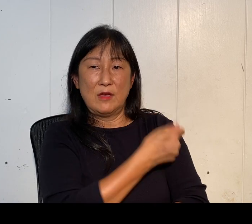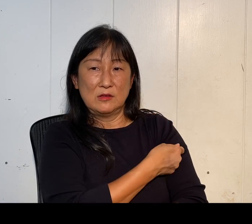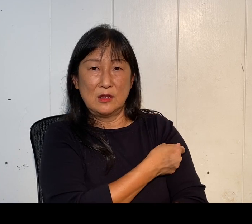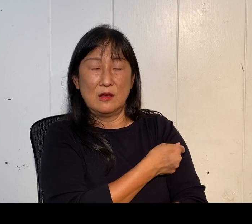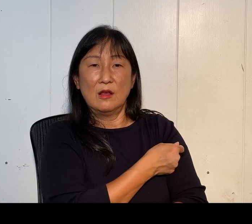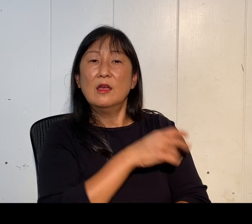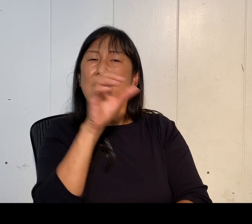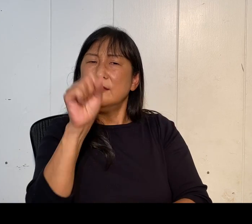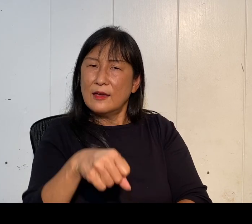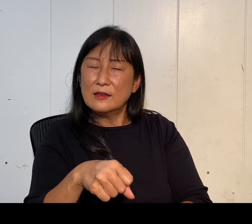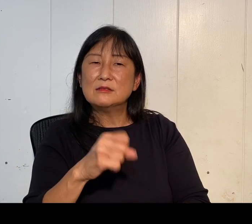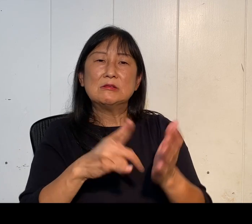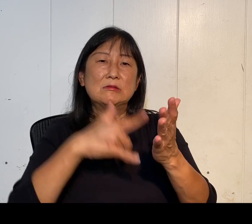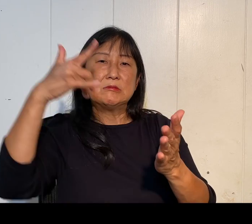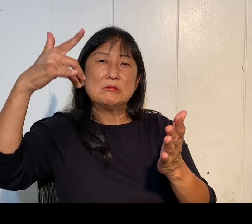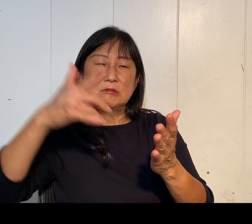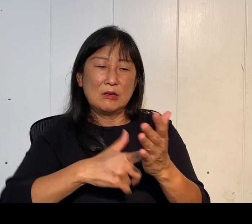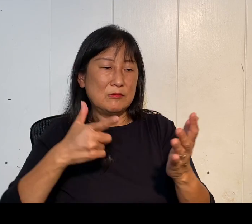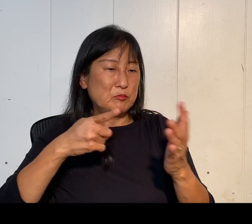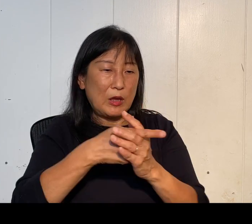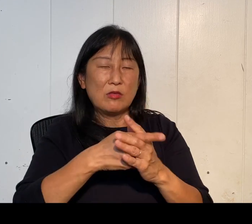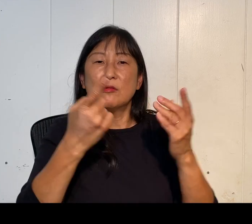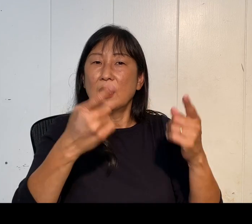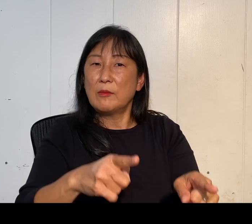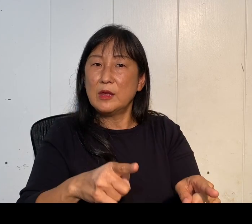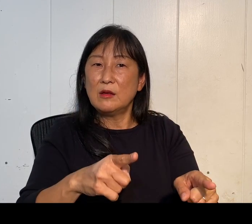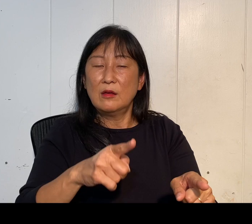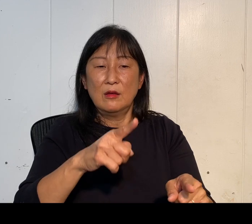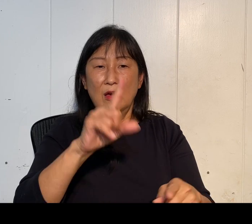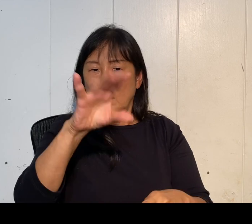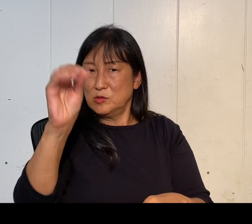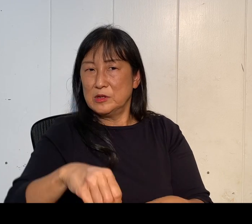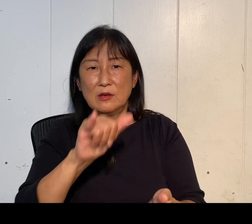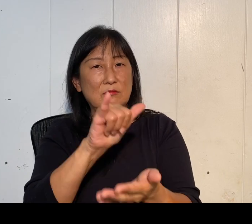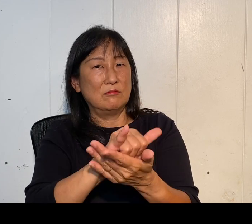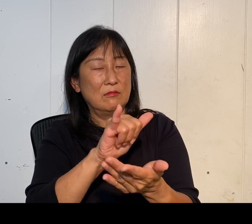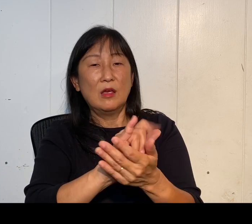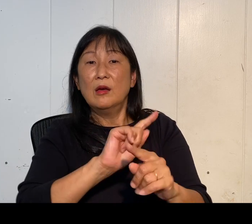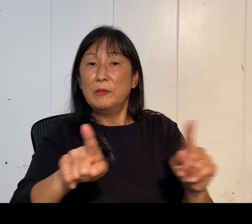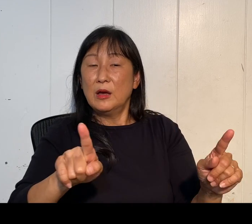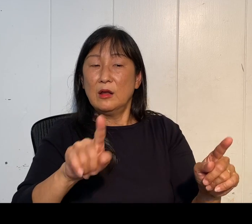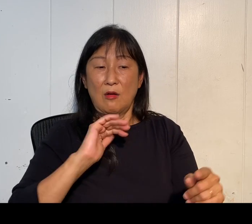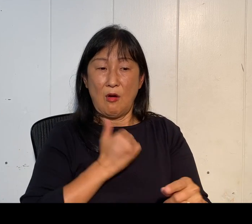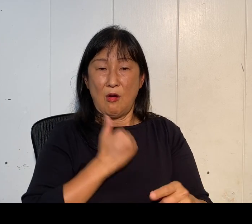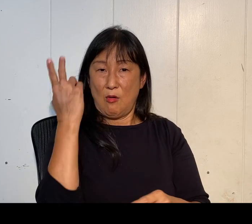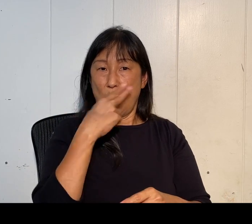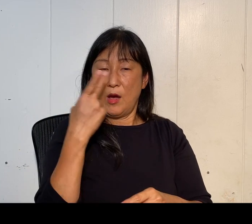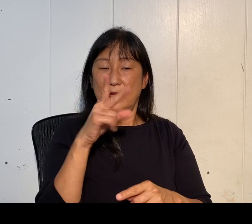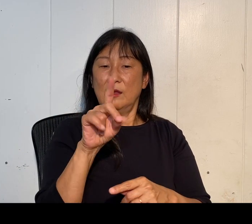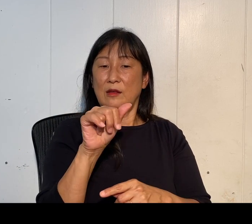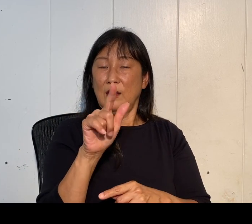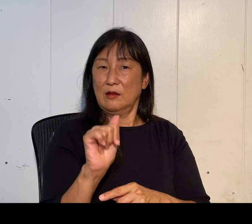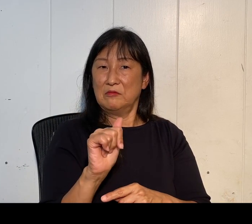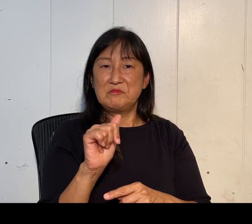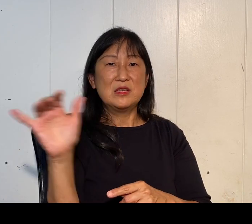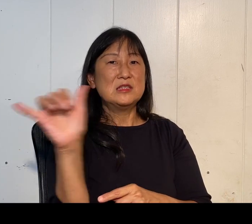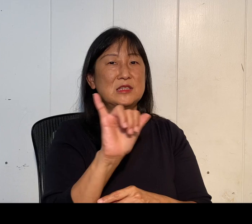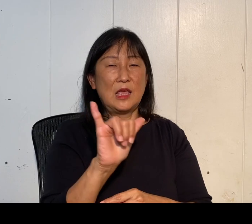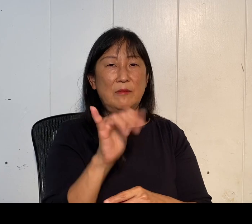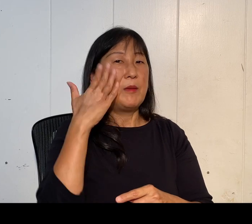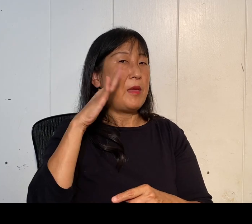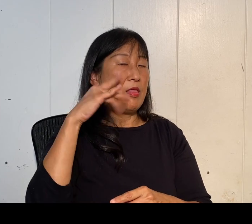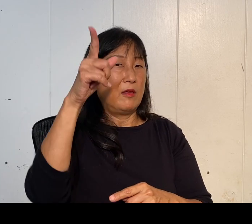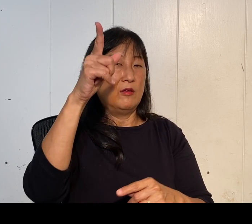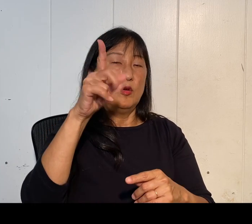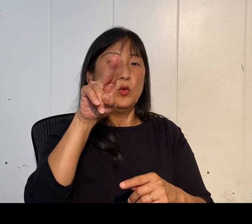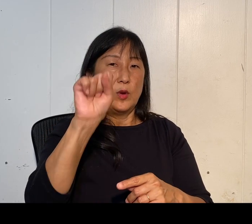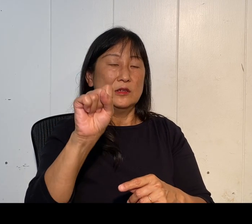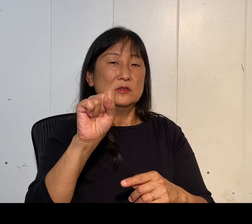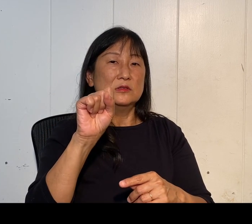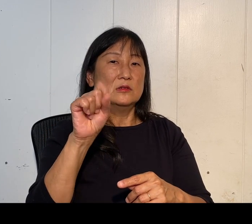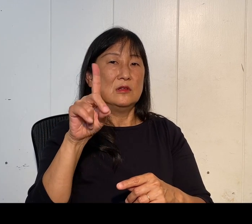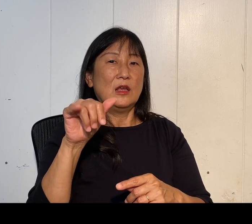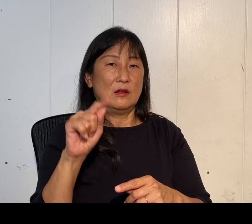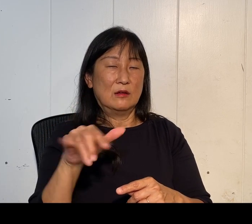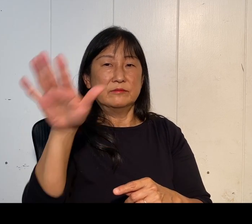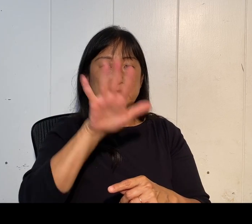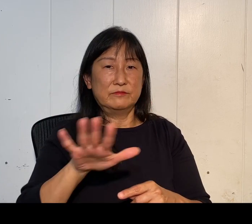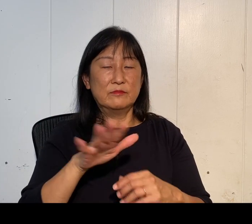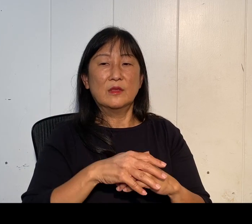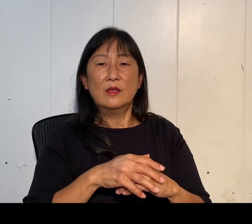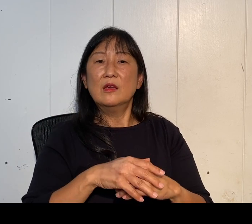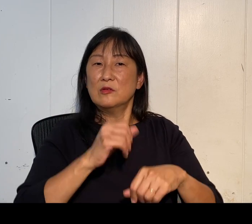Breakthrough infections do happen - no vaccine is 100 percent effective. But this local data mirrors national studies that show vaccinated people are well-protected against COVID-19. As a